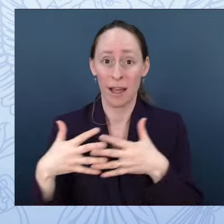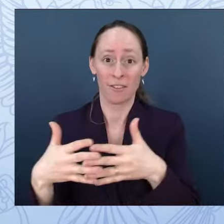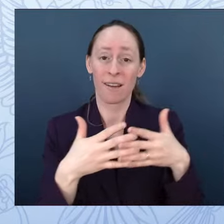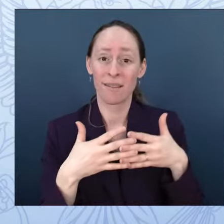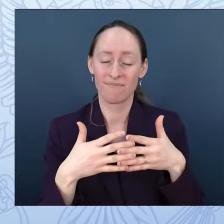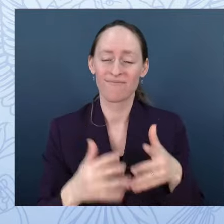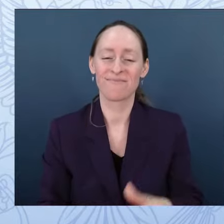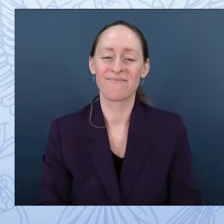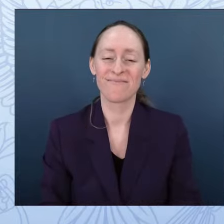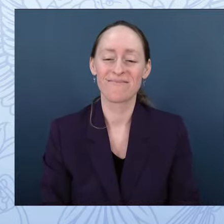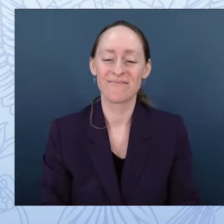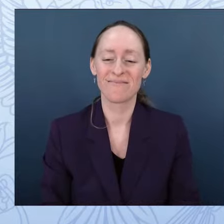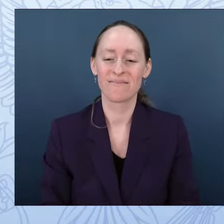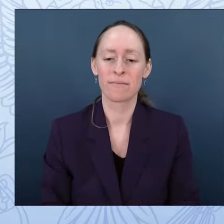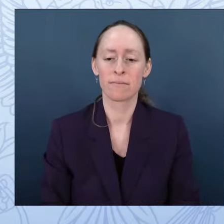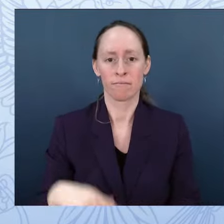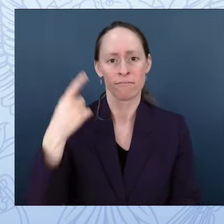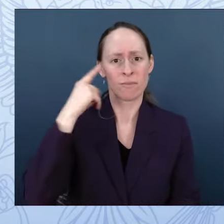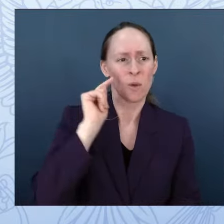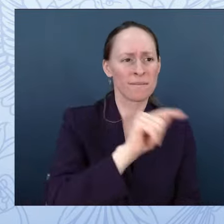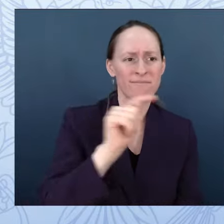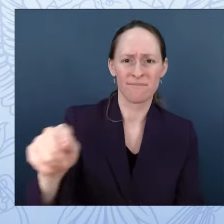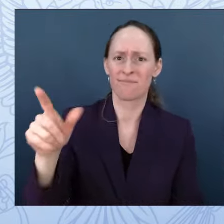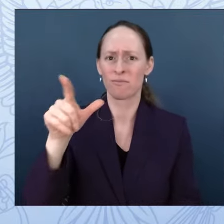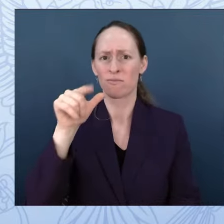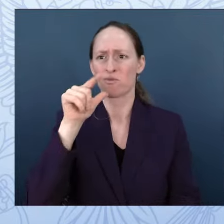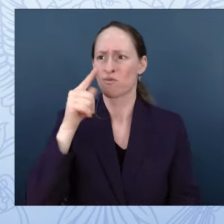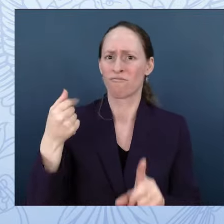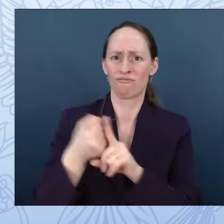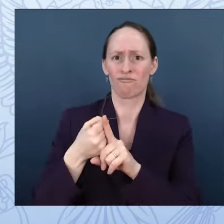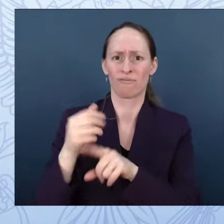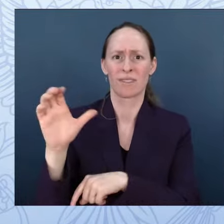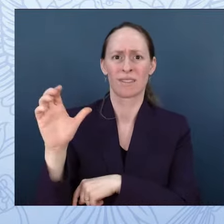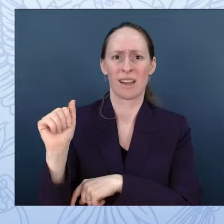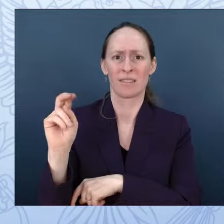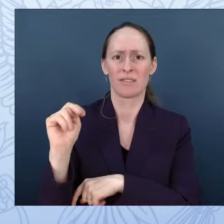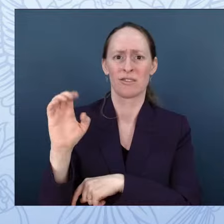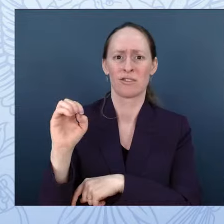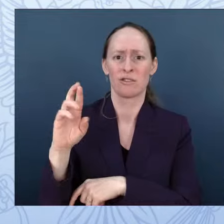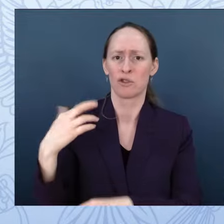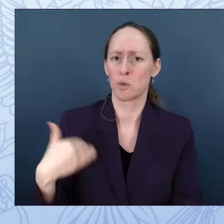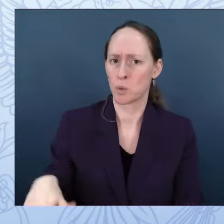with endless physical and emotional challenges throughout the cancer journey,